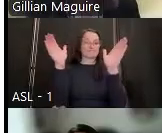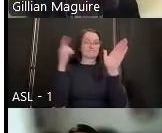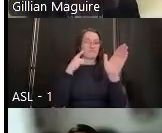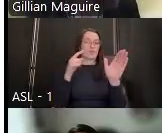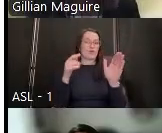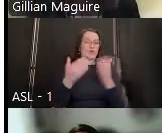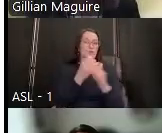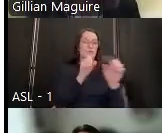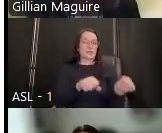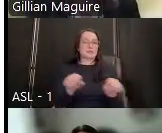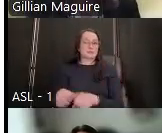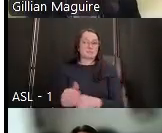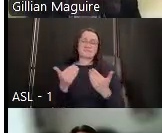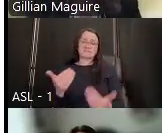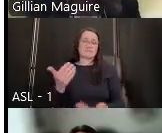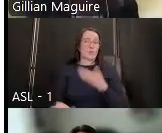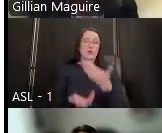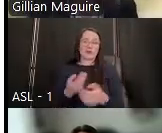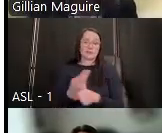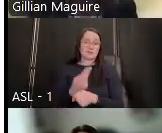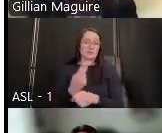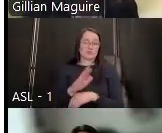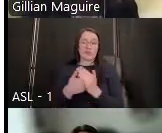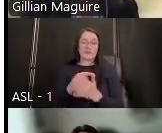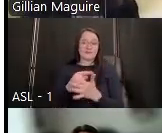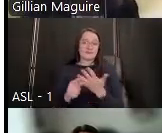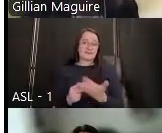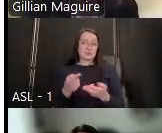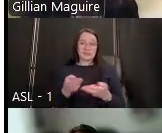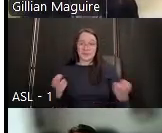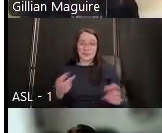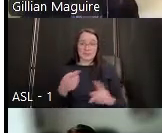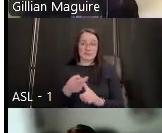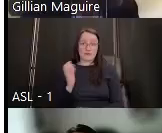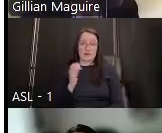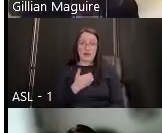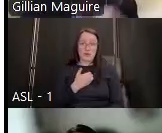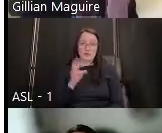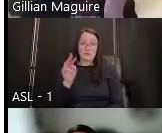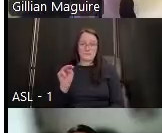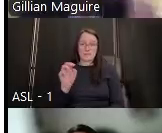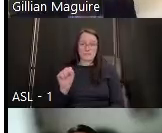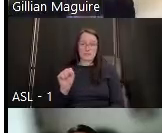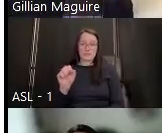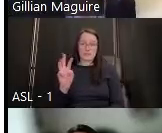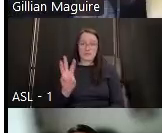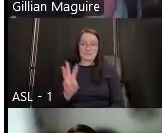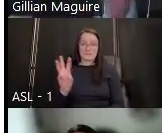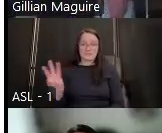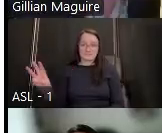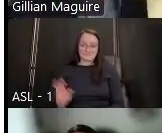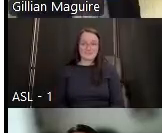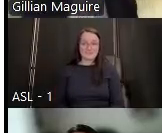materials um however you would like to uh on the Microsoft uh website. Awesome. Thanks so much,